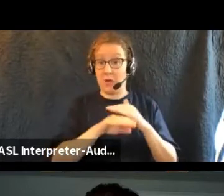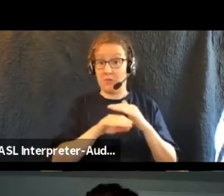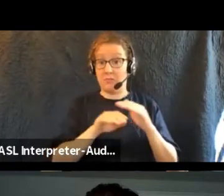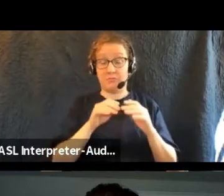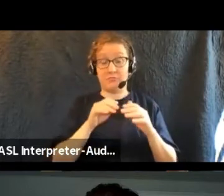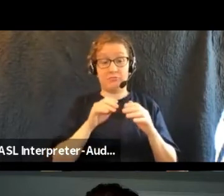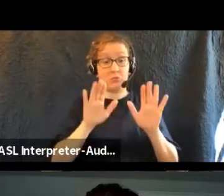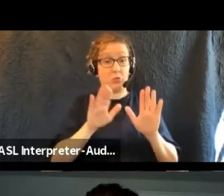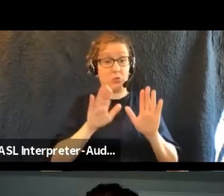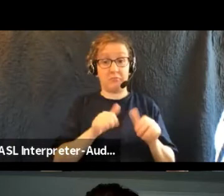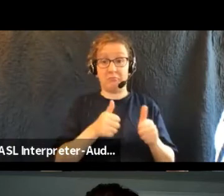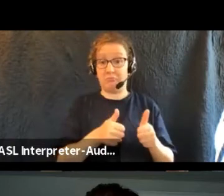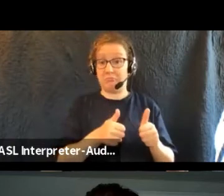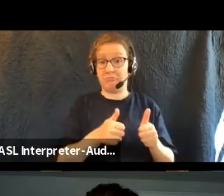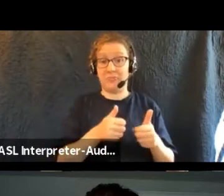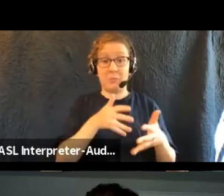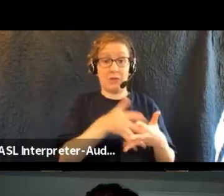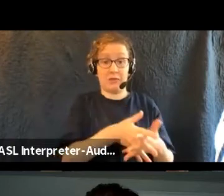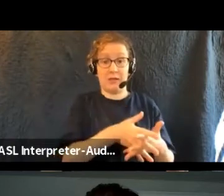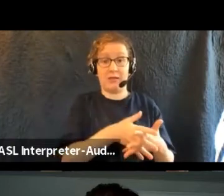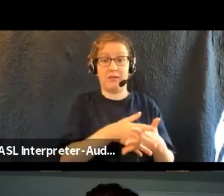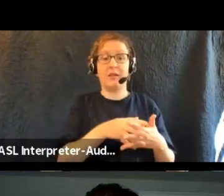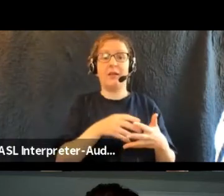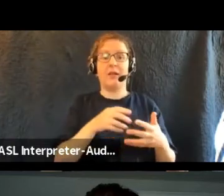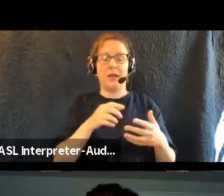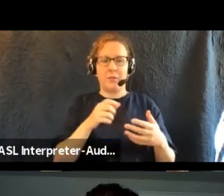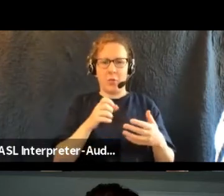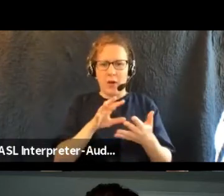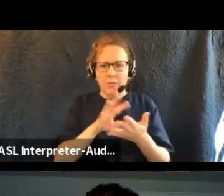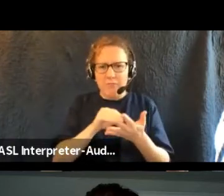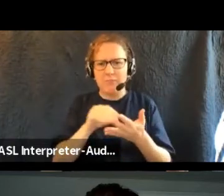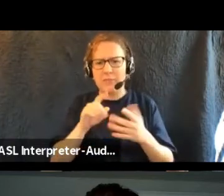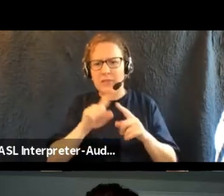are built in so definitely try and stay abreast of the different technology changes because